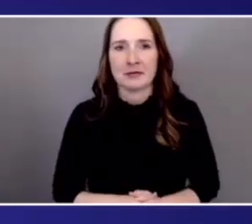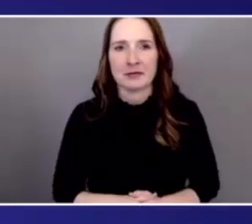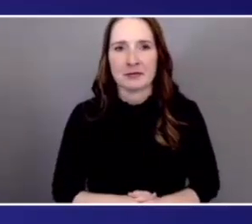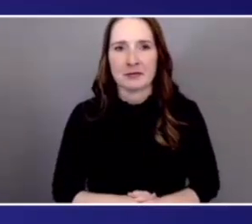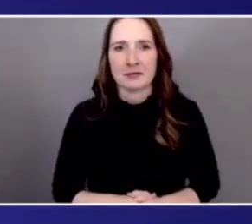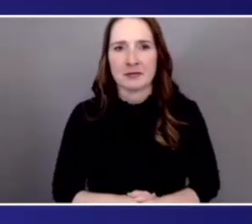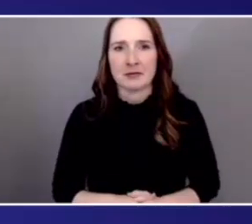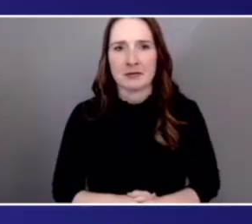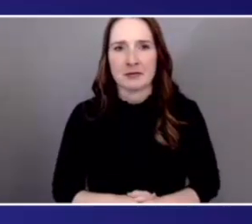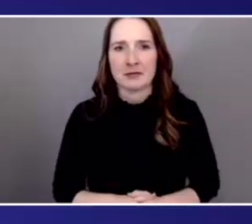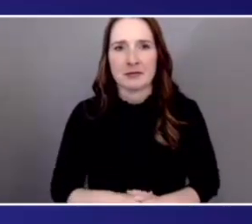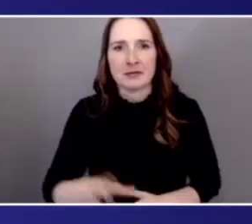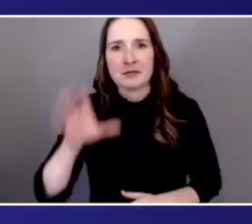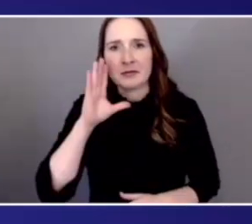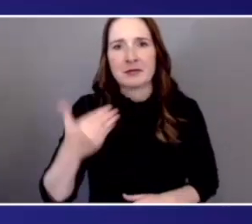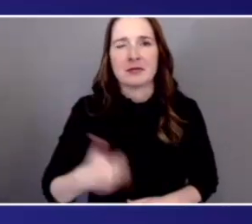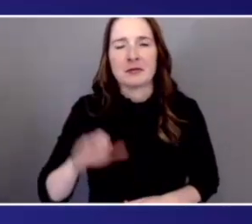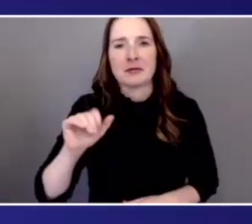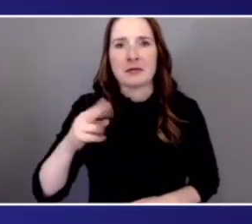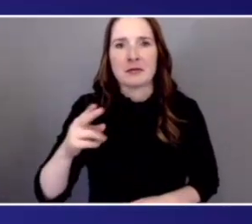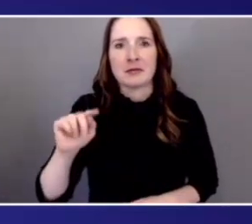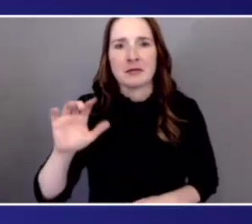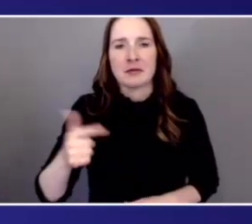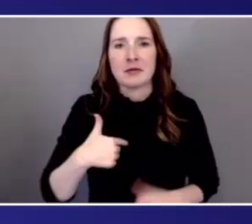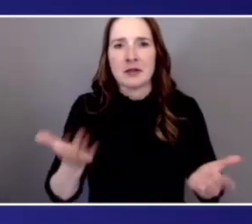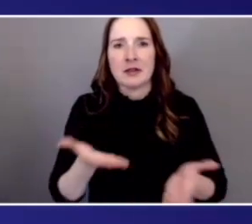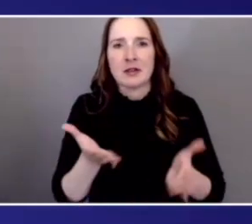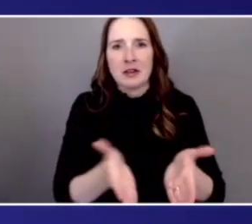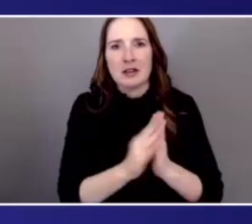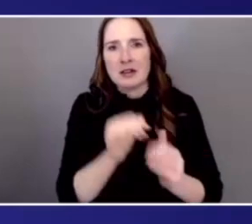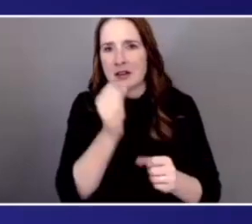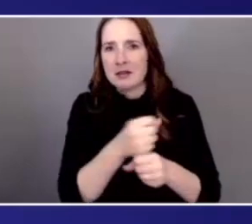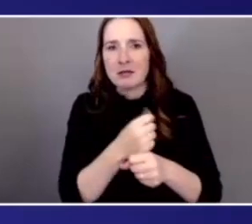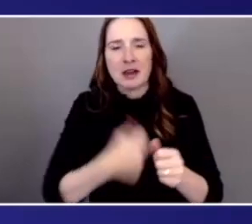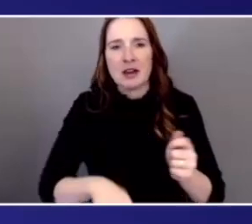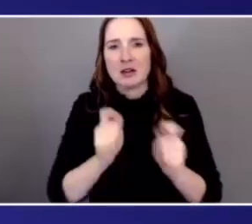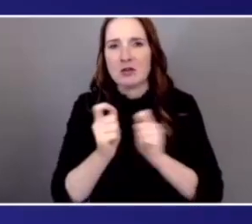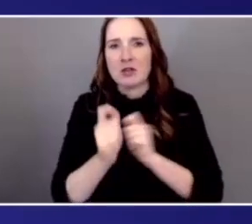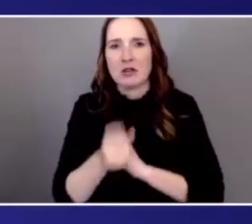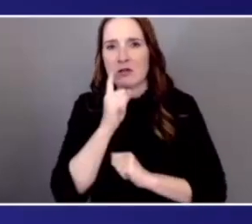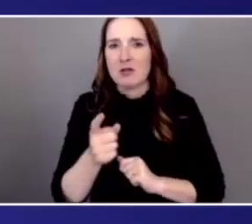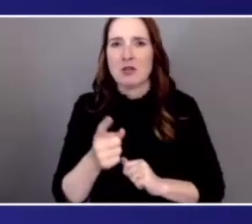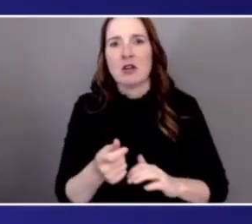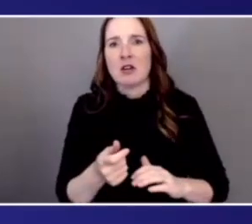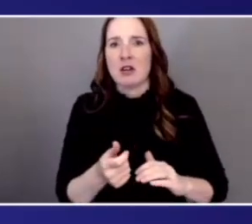Hi, my name is Elizabeth Tang and I'm here to ask you not to make any changes that undermine or cancel critical programs.